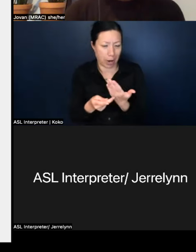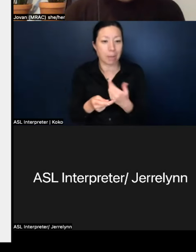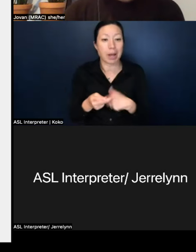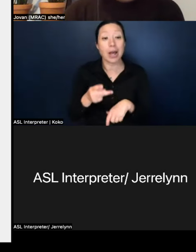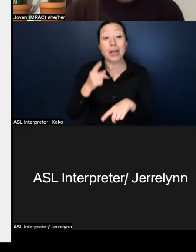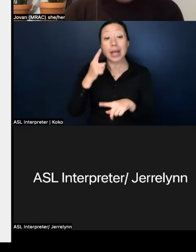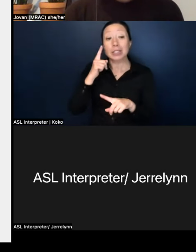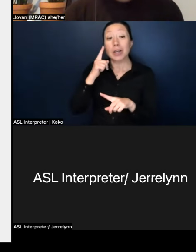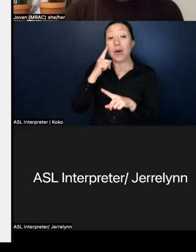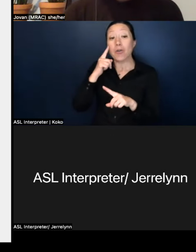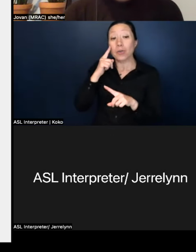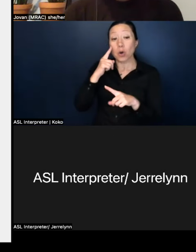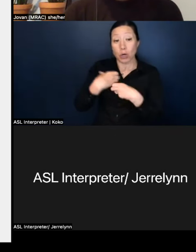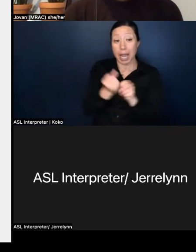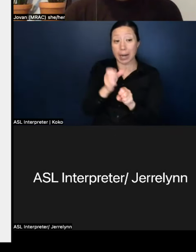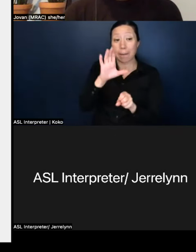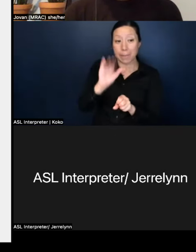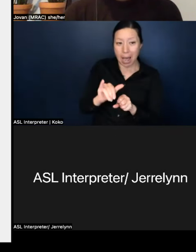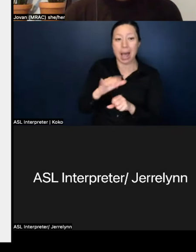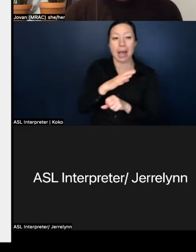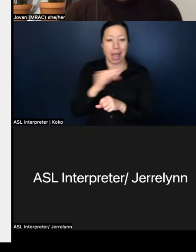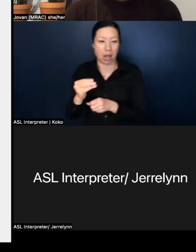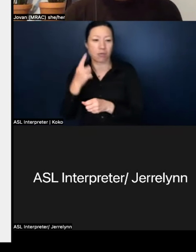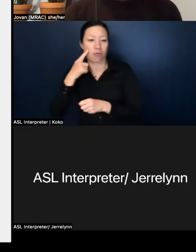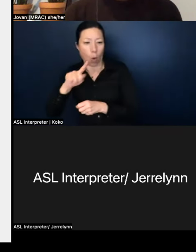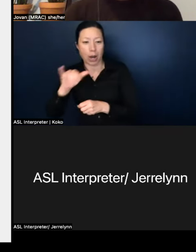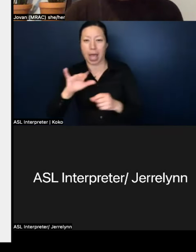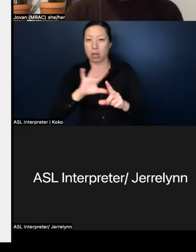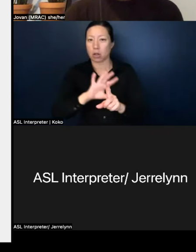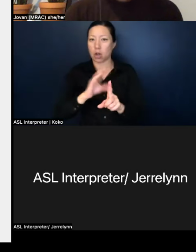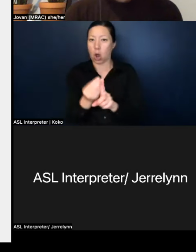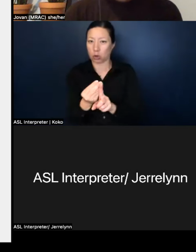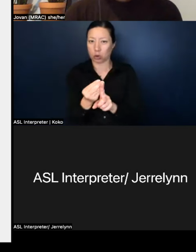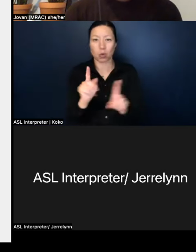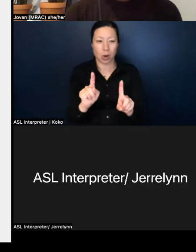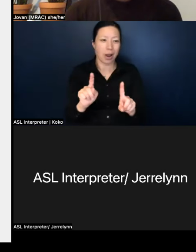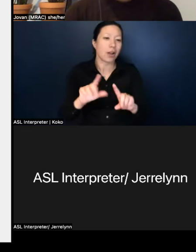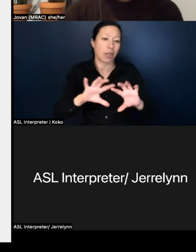So Artists' Futures was developed by a diverse group of artists and culture bearers.